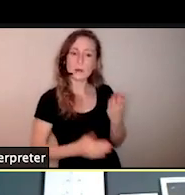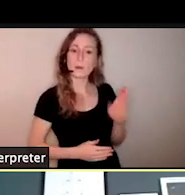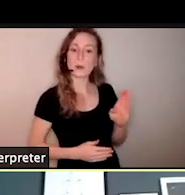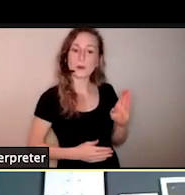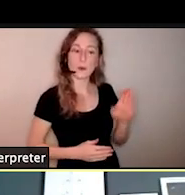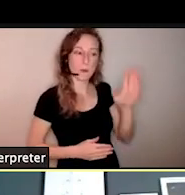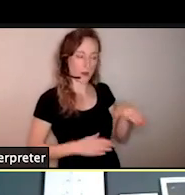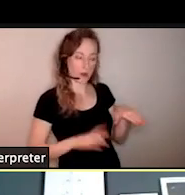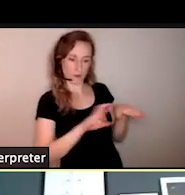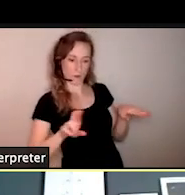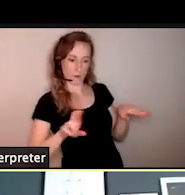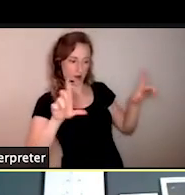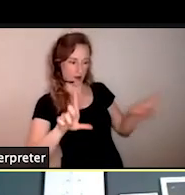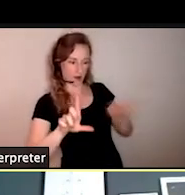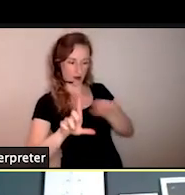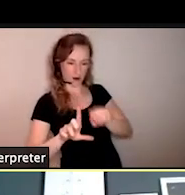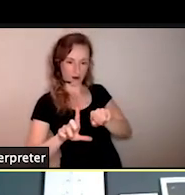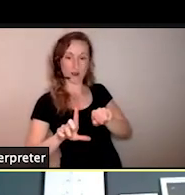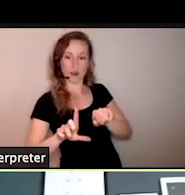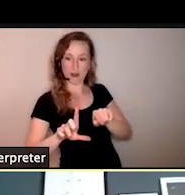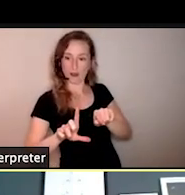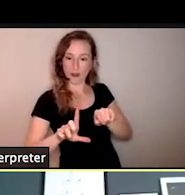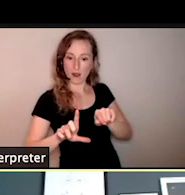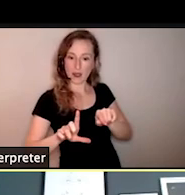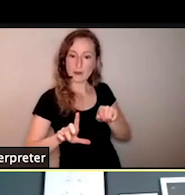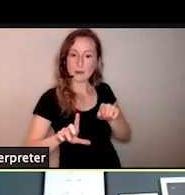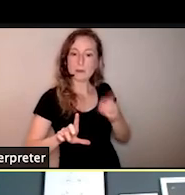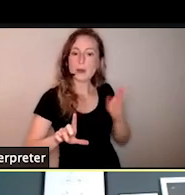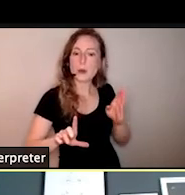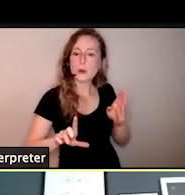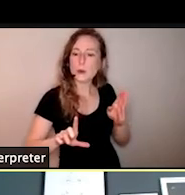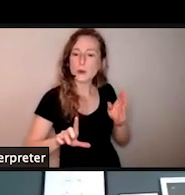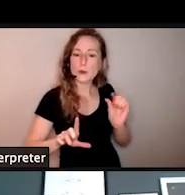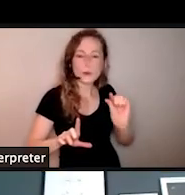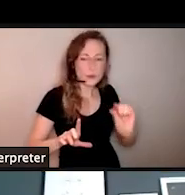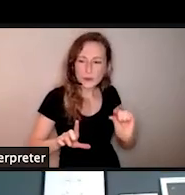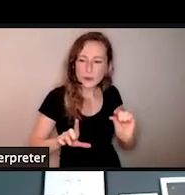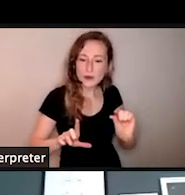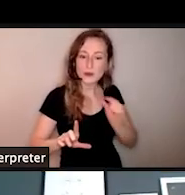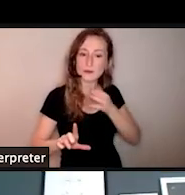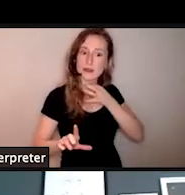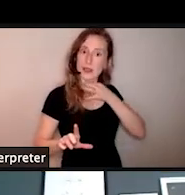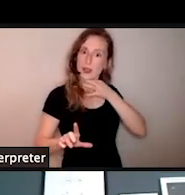It’s so small but it feels really important to me.